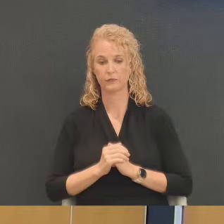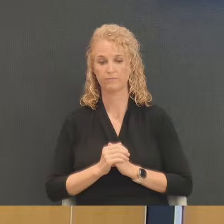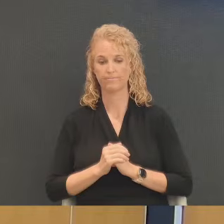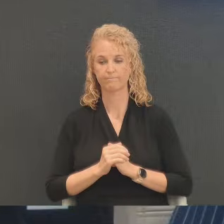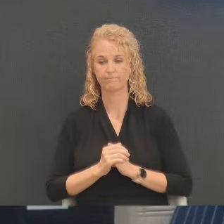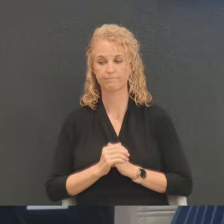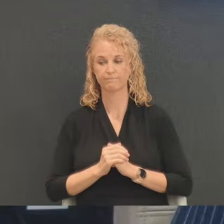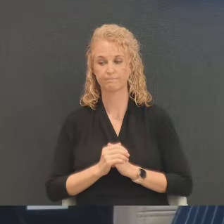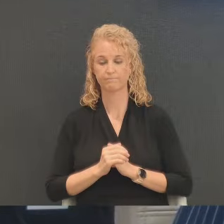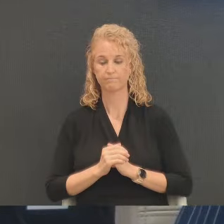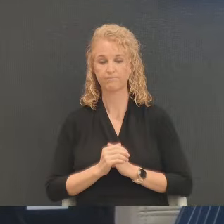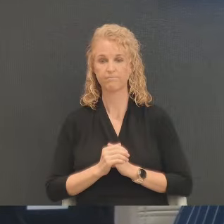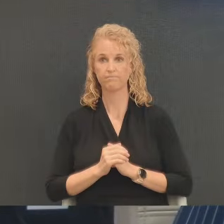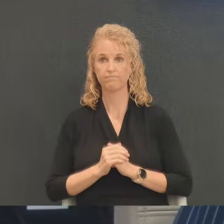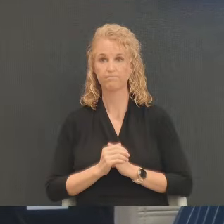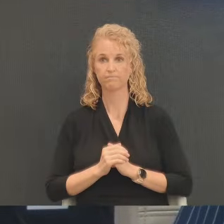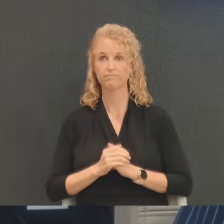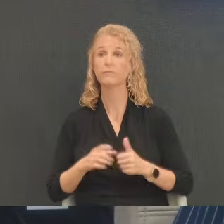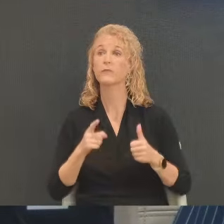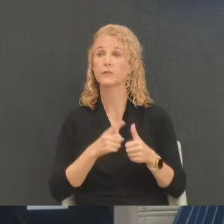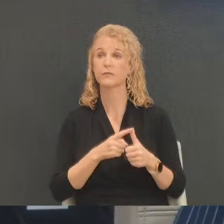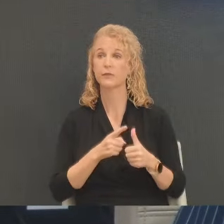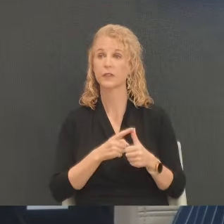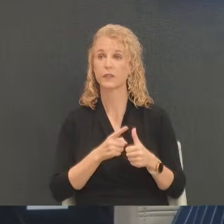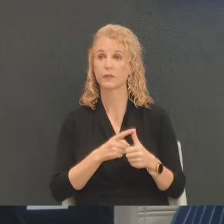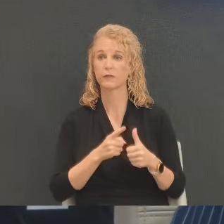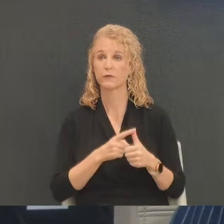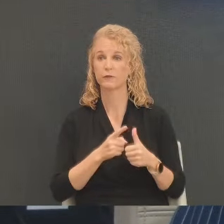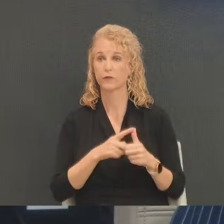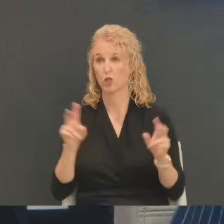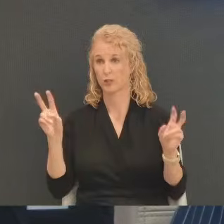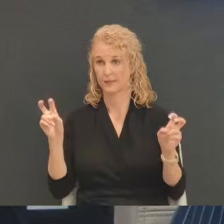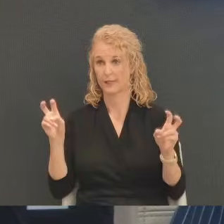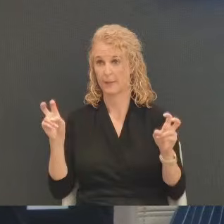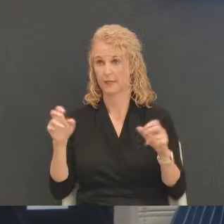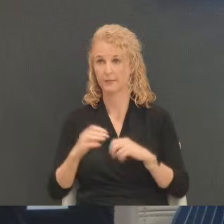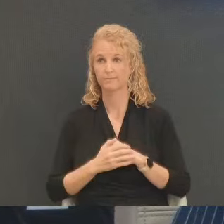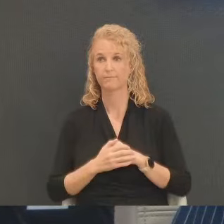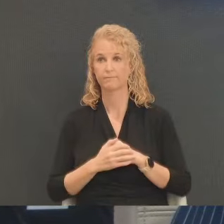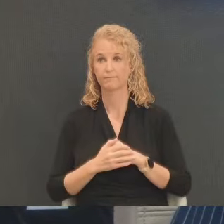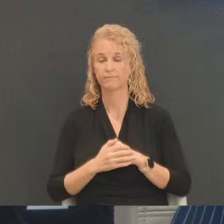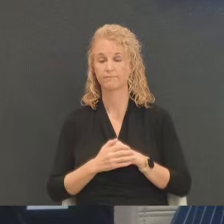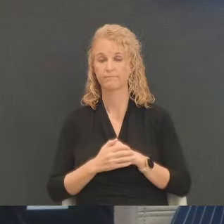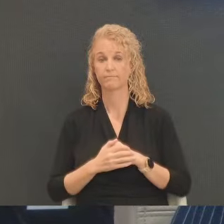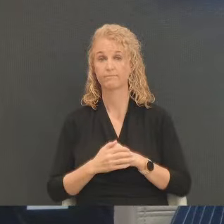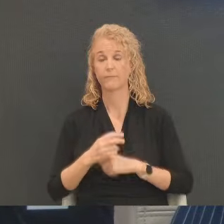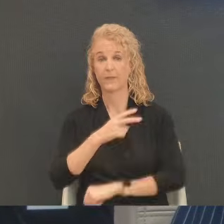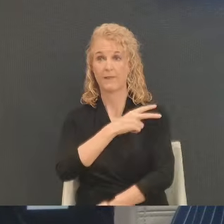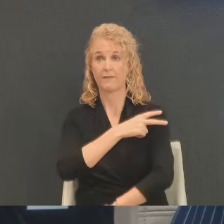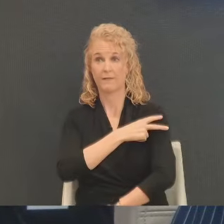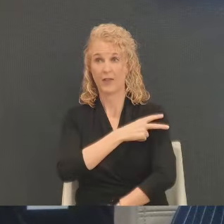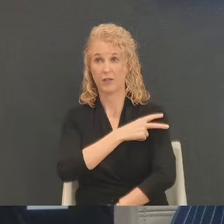thing I'd like to get, we have had a great opening with the Veterans Appreciation Office. I mean,